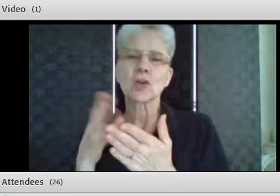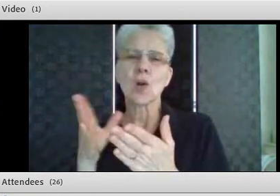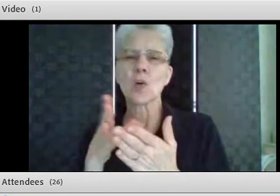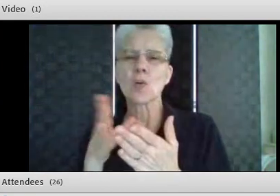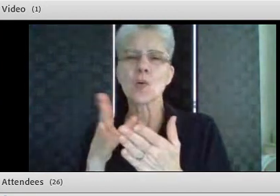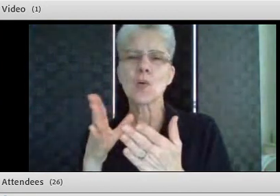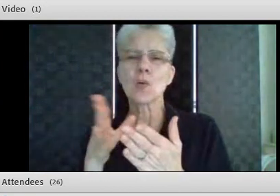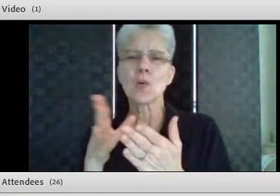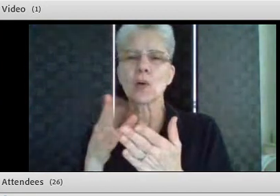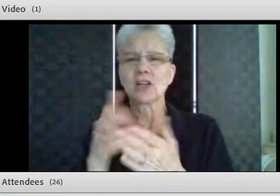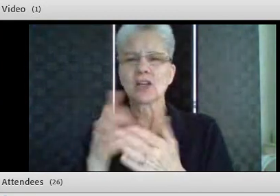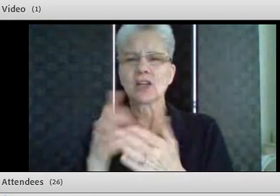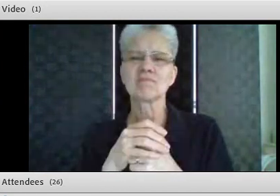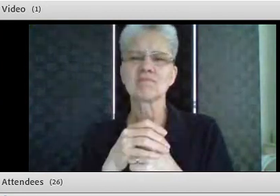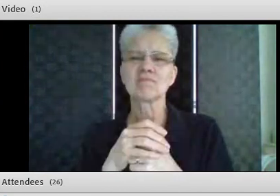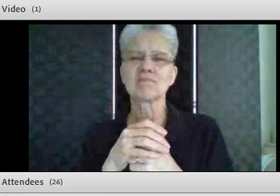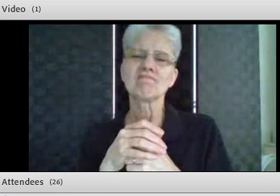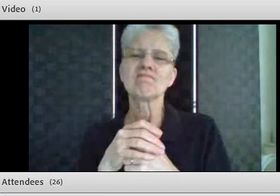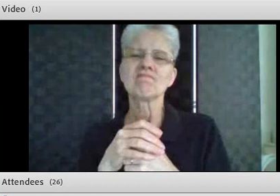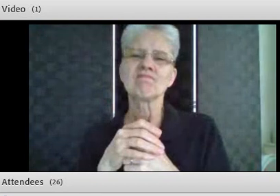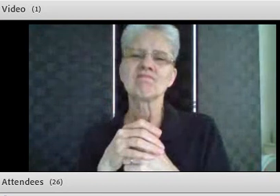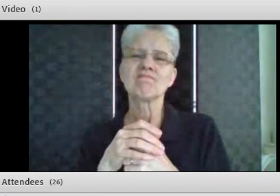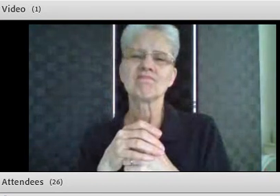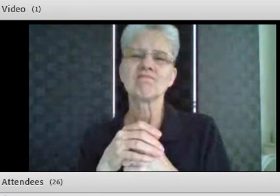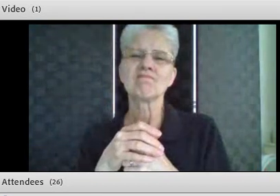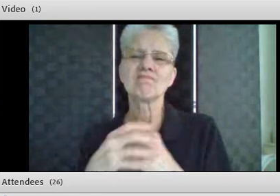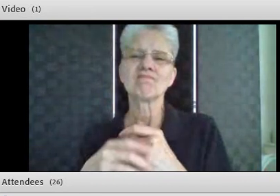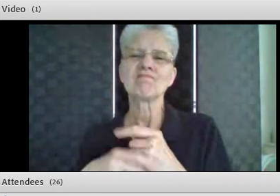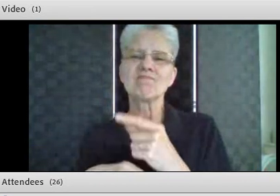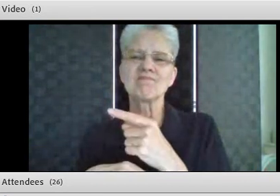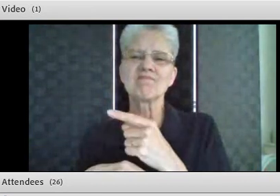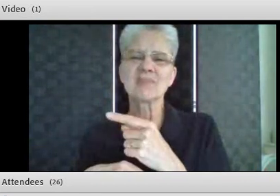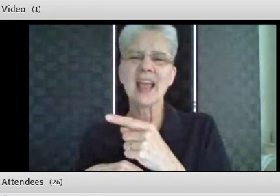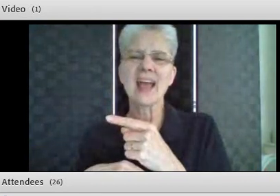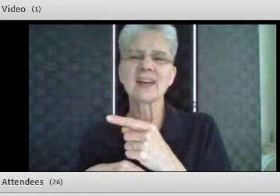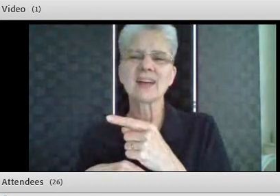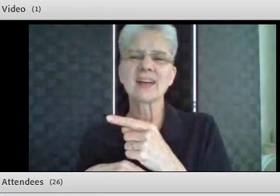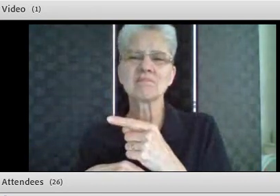and then Hilary will put an R where -- or not an R. She's Hilary. Hilary: That'd be weird if I put an R.